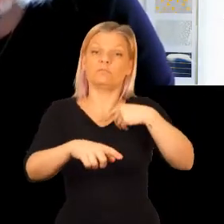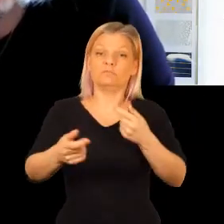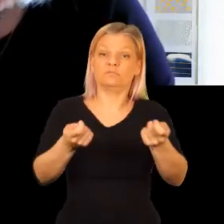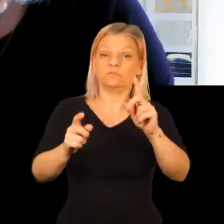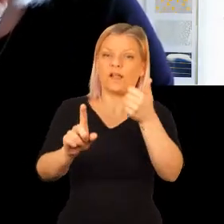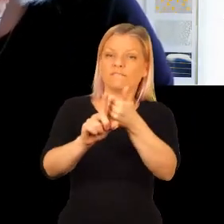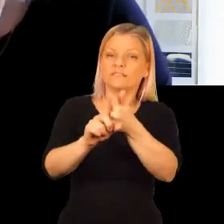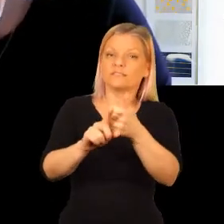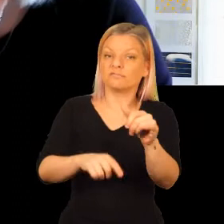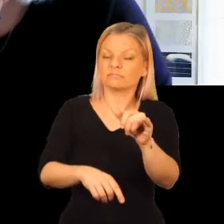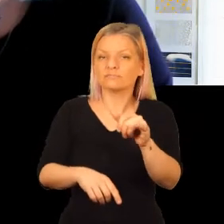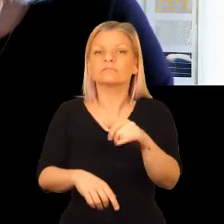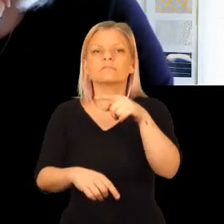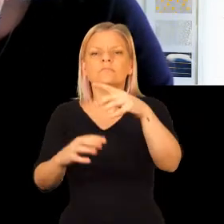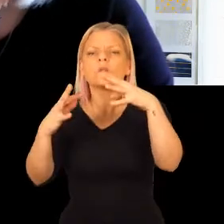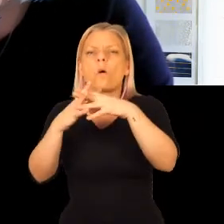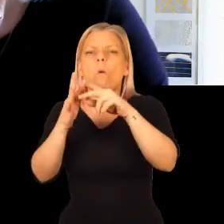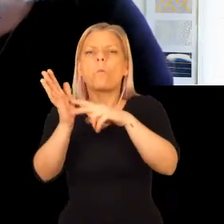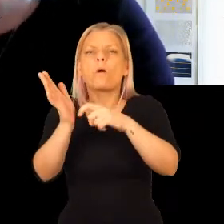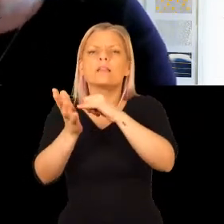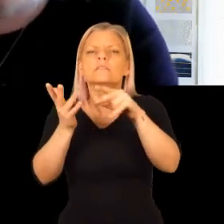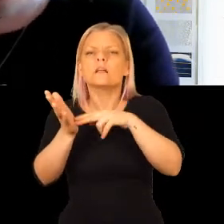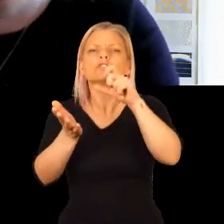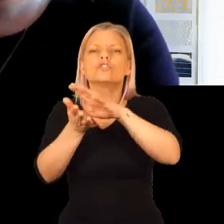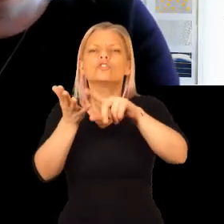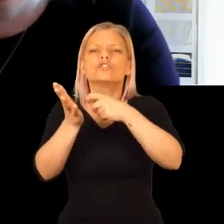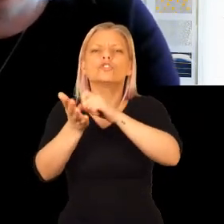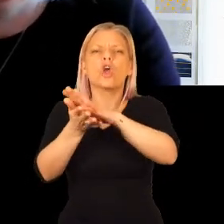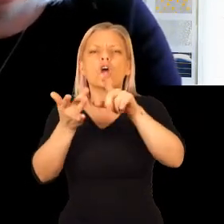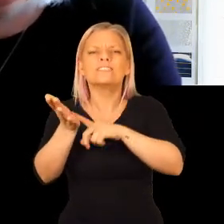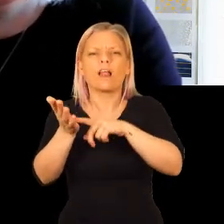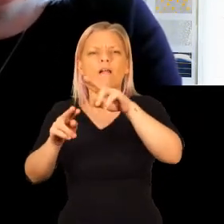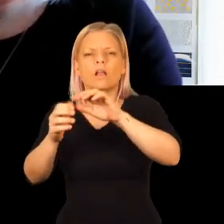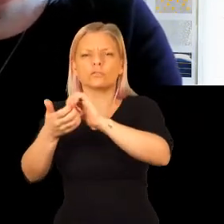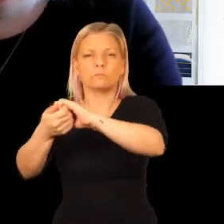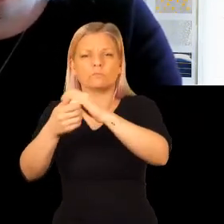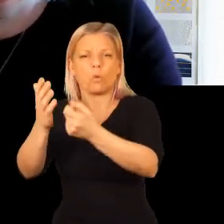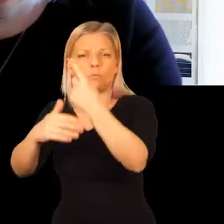been in advocacy for a while too um and then this winston churchill fellowship opportunity